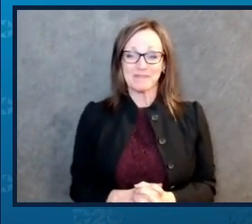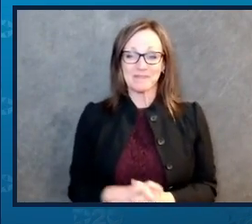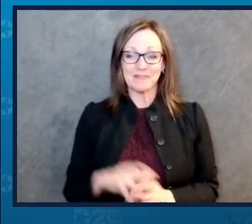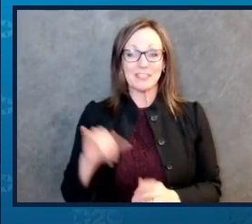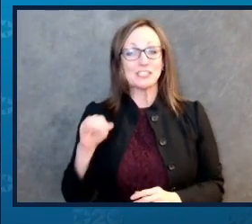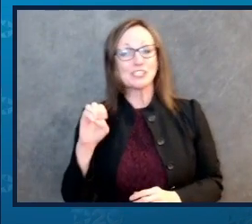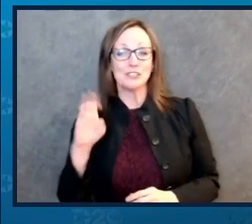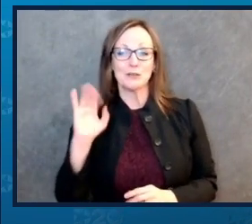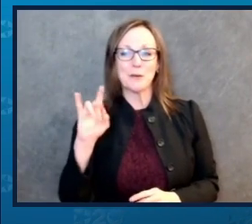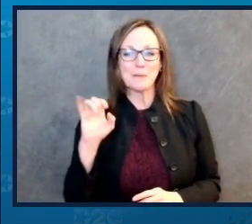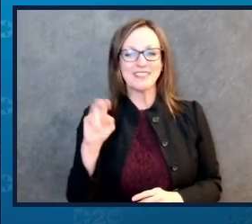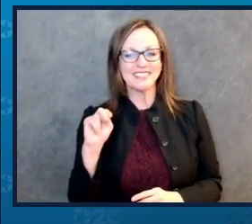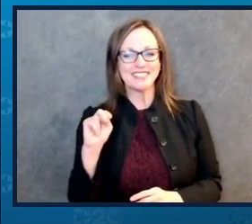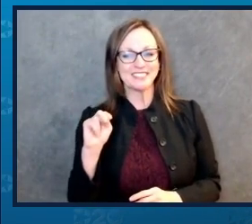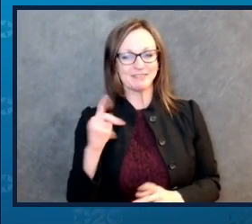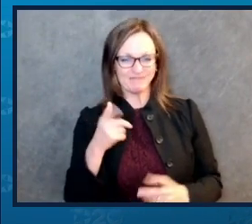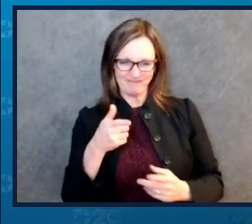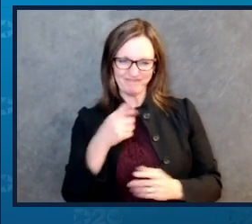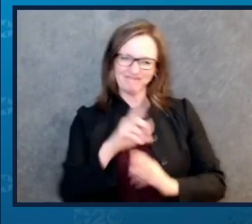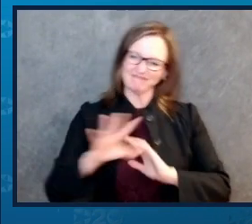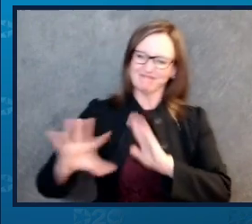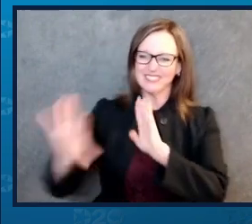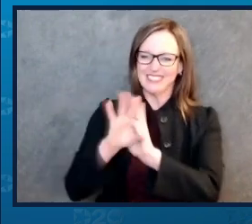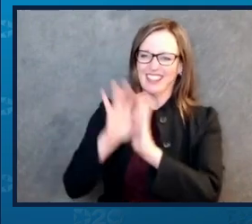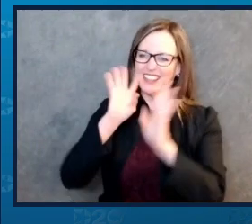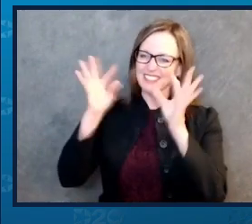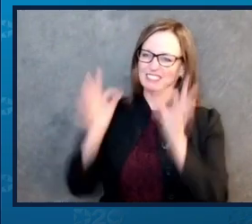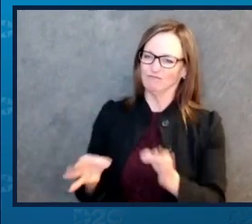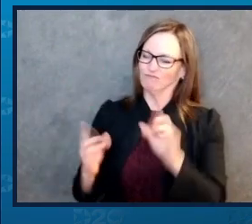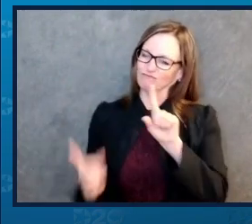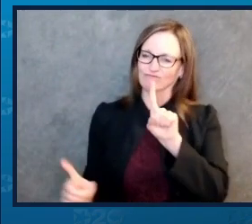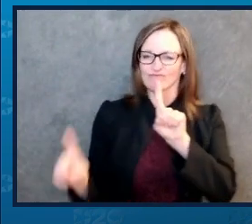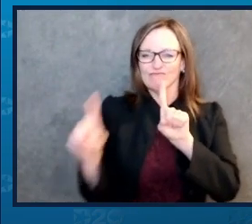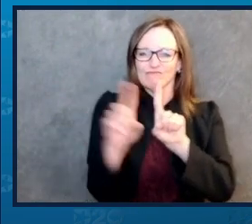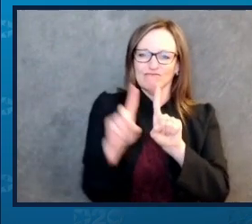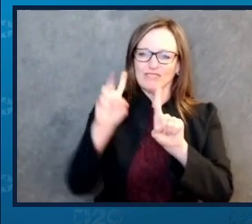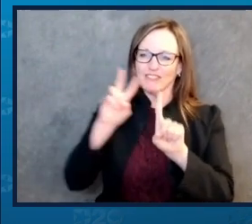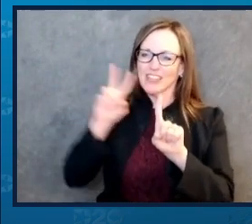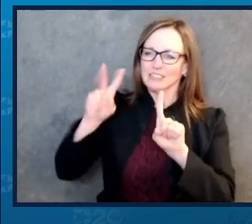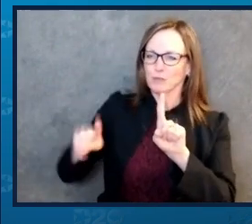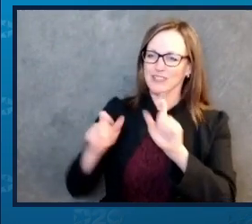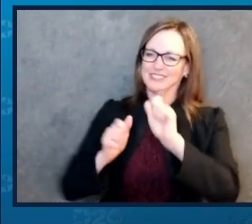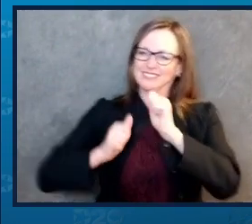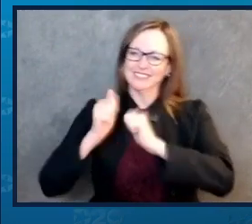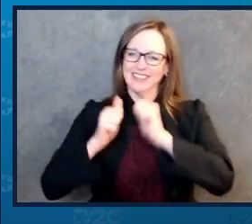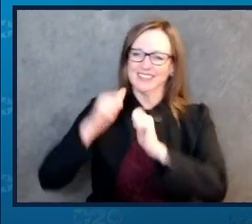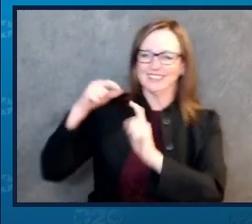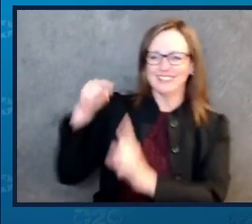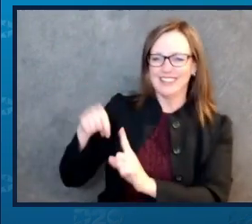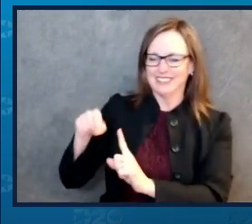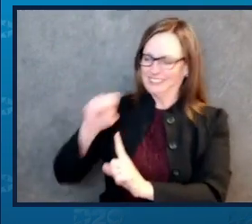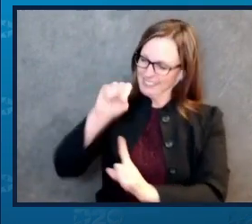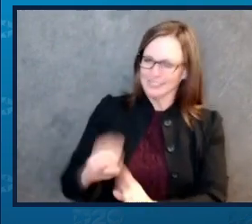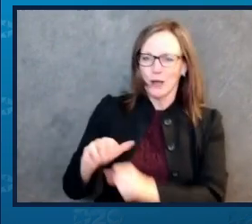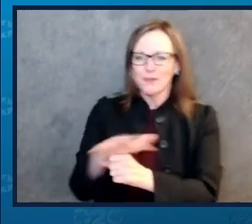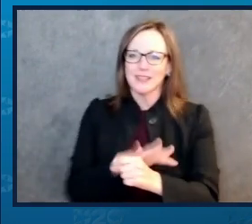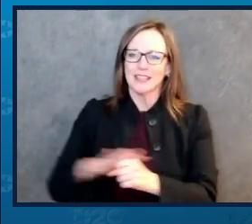JOE BIDEN HAS SLEEKED KAMALA HARRISS A THE RUNNING. MAY THE FIRST SOUTH ASIAN WOMAN TO BE NAME ON THE DEMOCRATIC